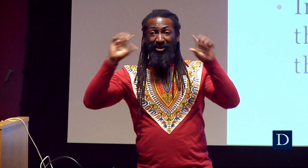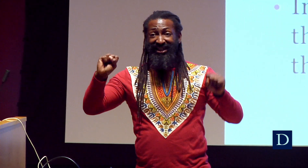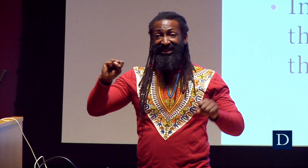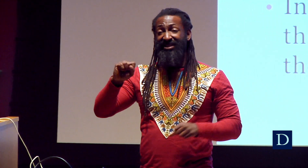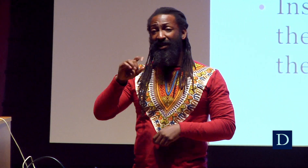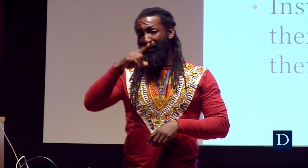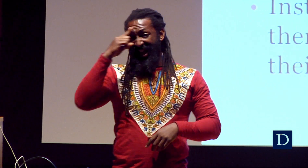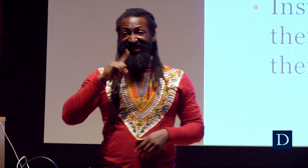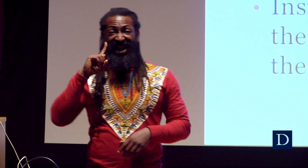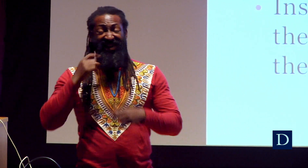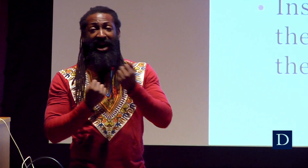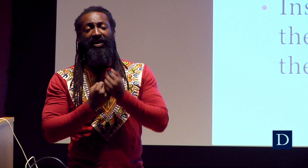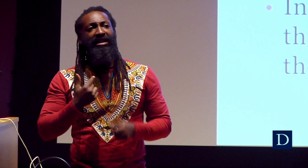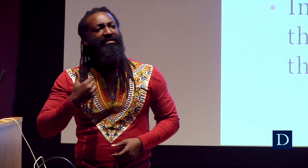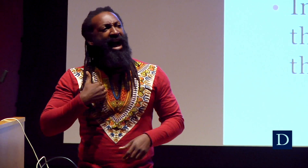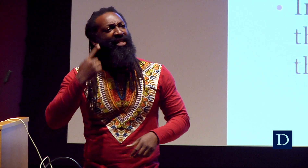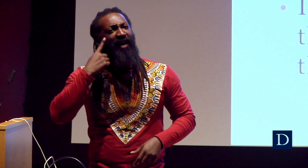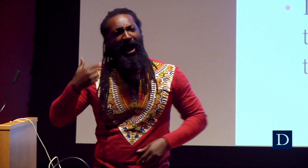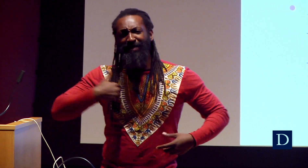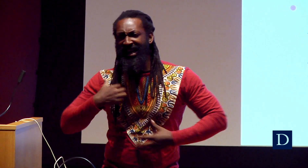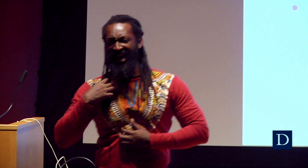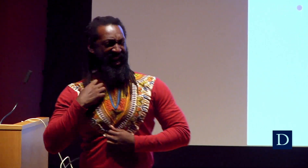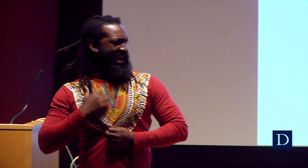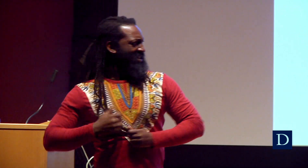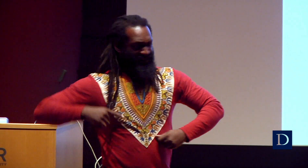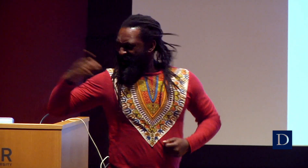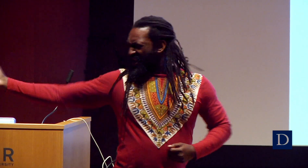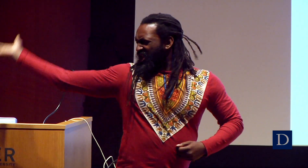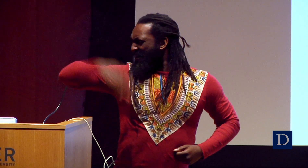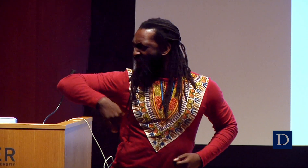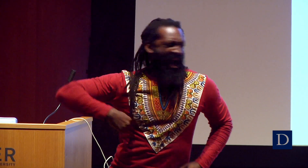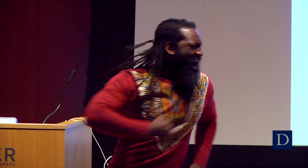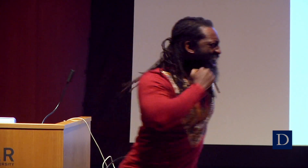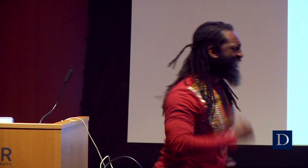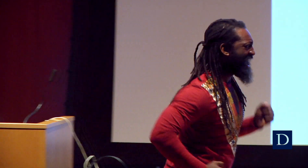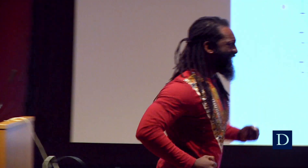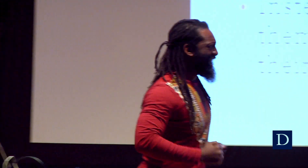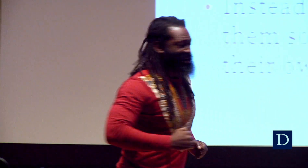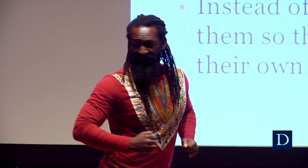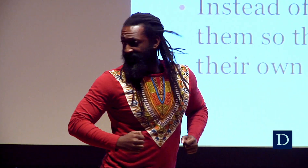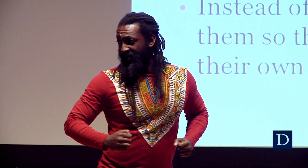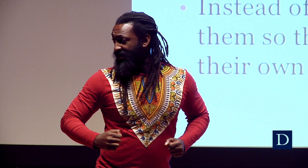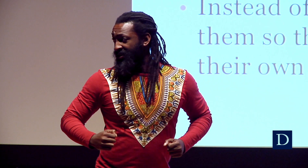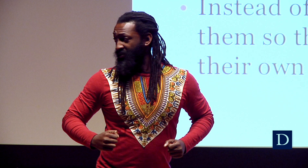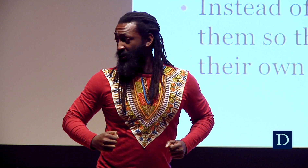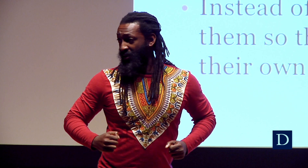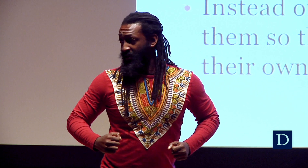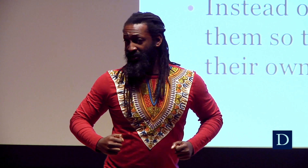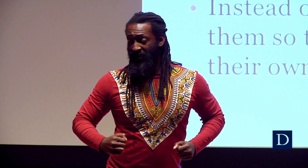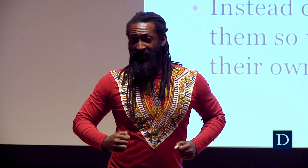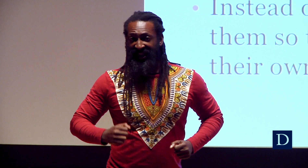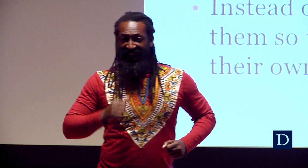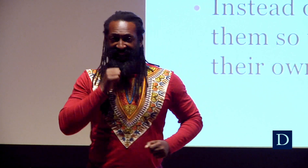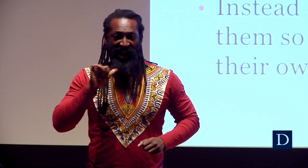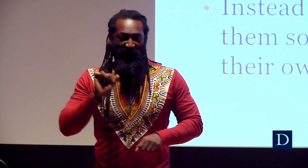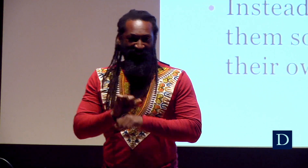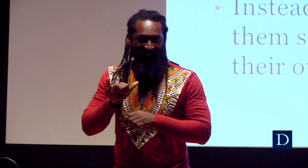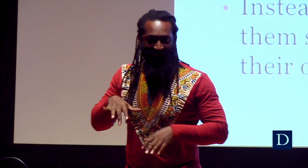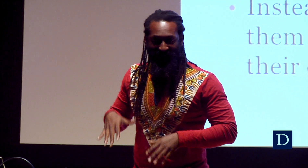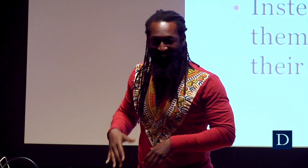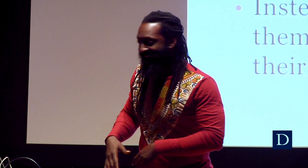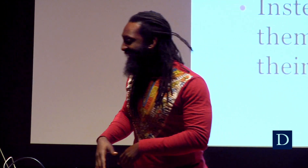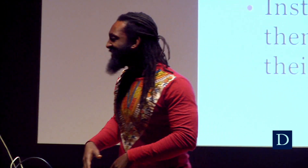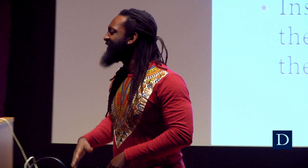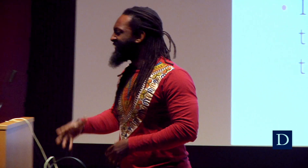So as my time as president for the Black Deaf Advocates, I found I had to get support behind me, but sometimes when I turned around, it didn’t really work that way.